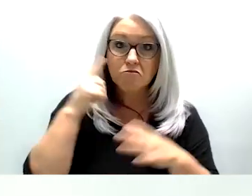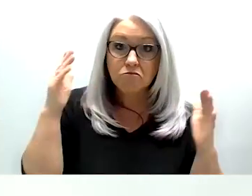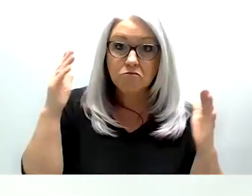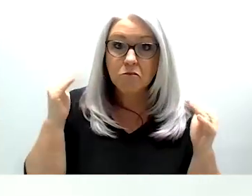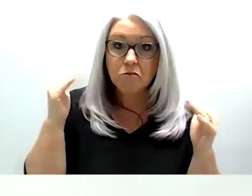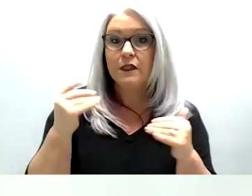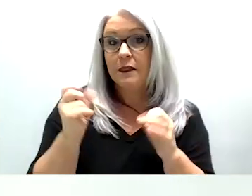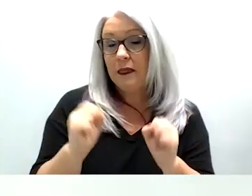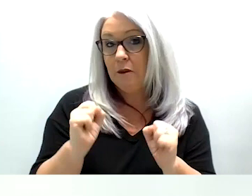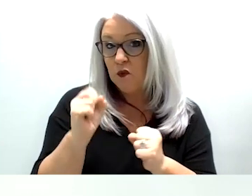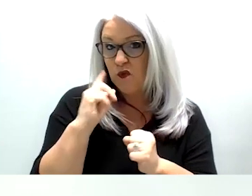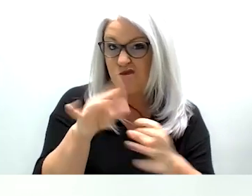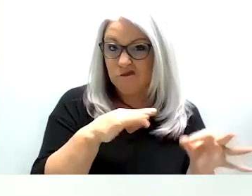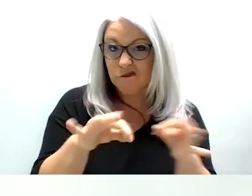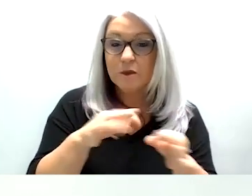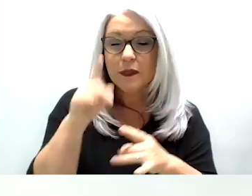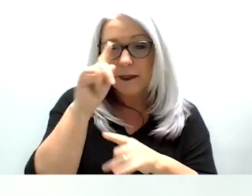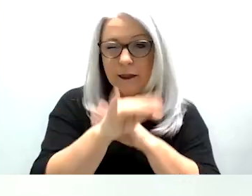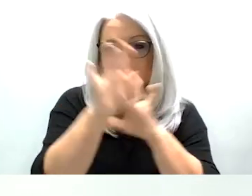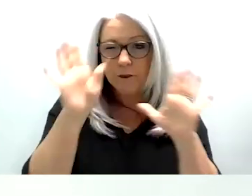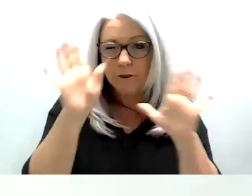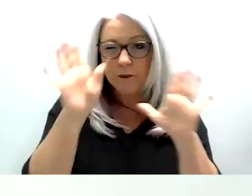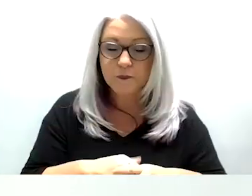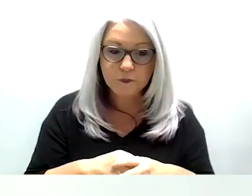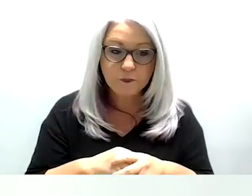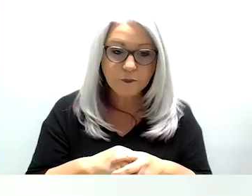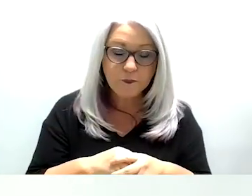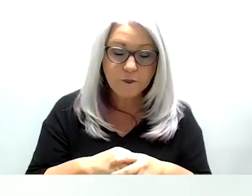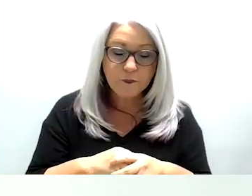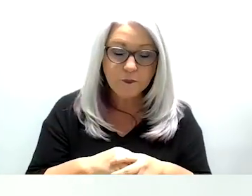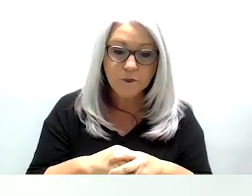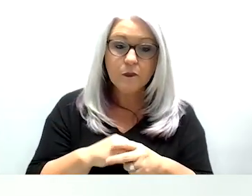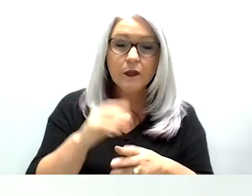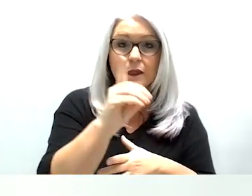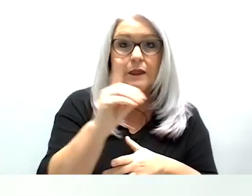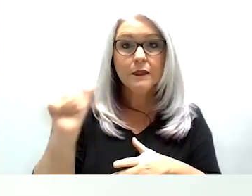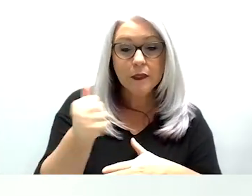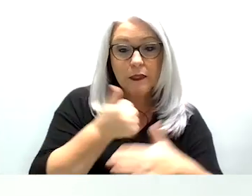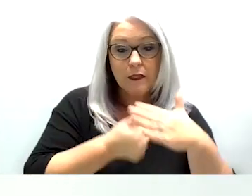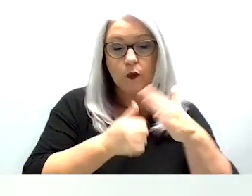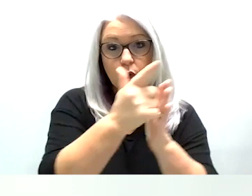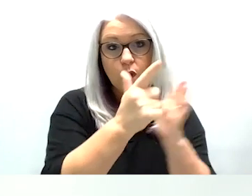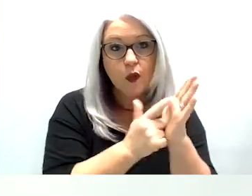provide a good explanation. So a disability under the law is any type of physical or